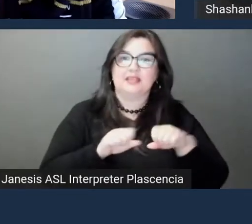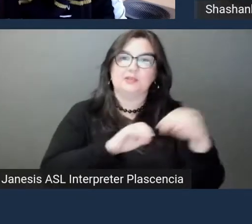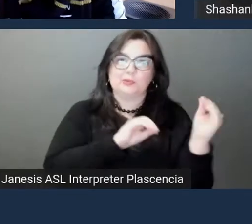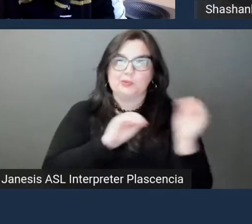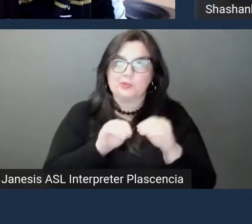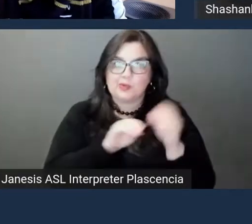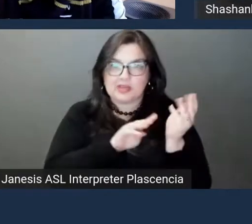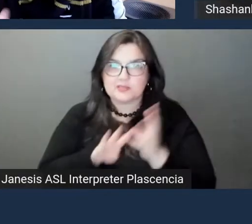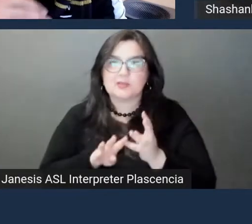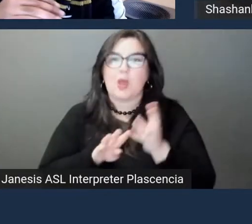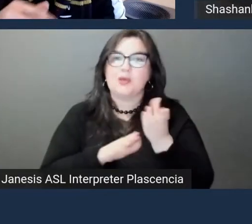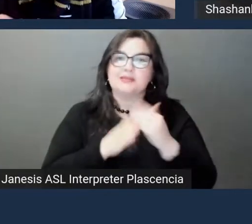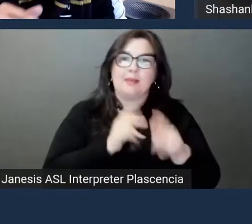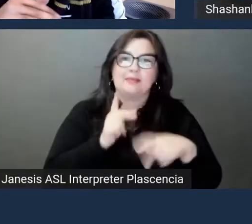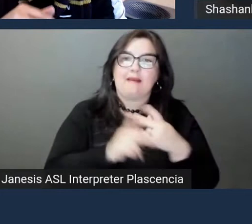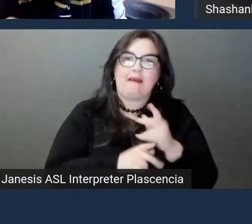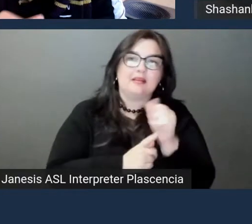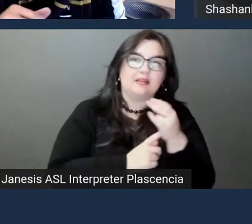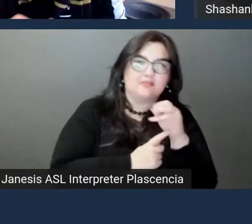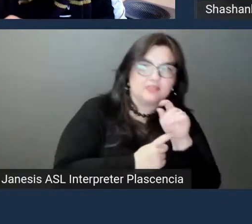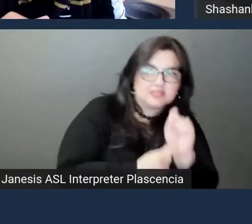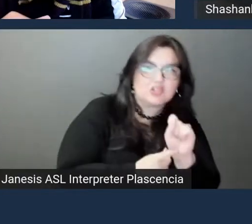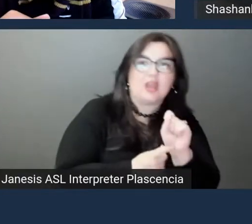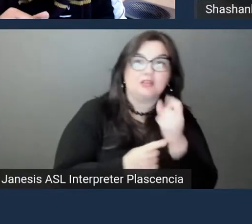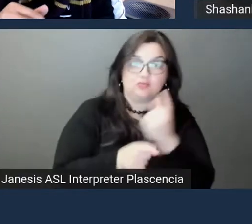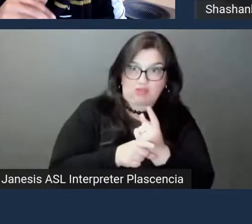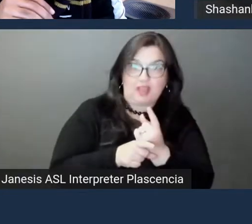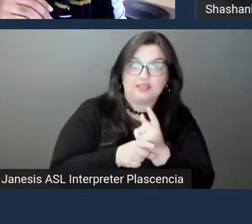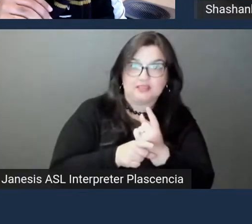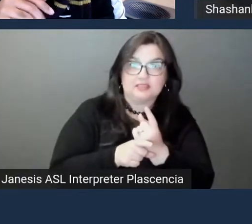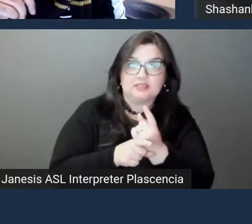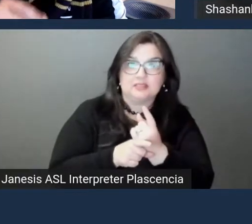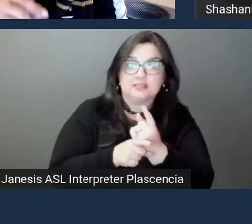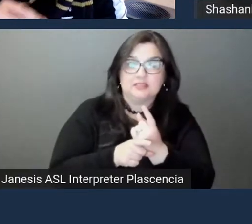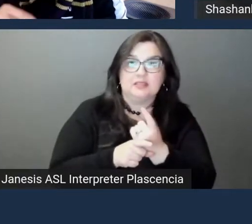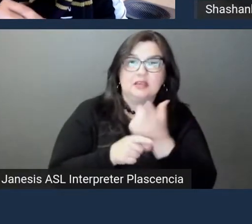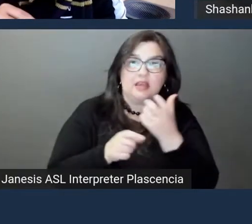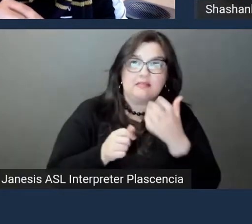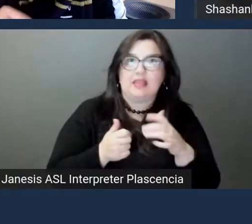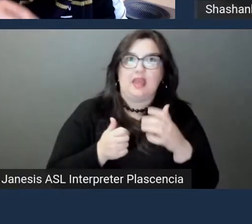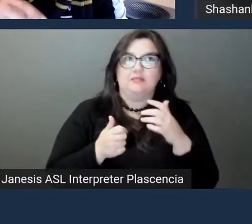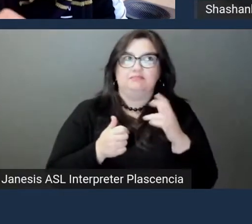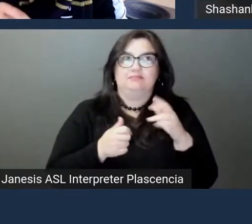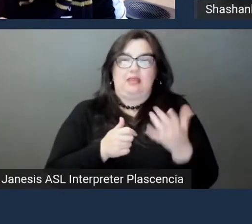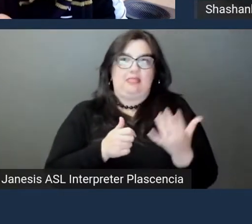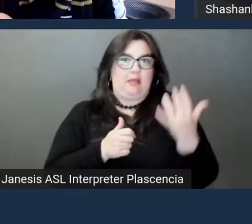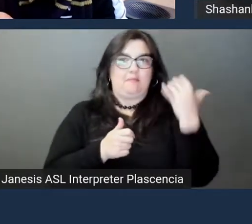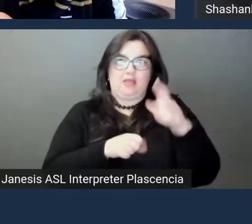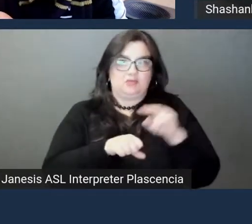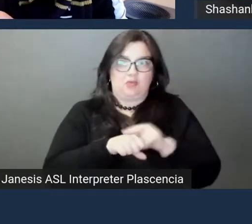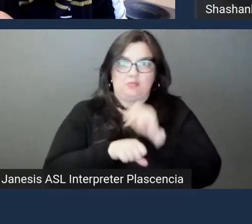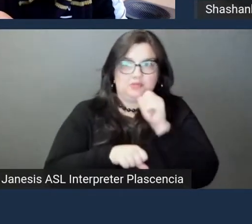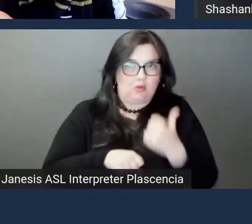on the actual underlying instance that's hosting this. That they normally wouldn't have without RDS for Customs.